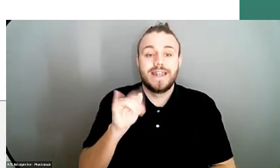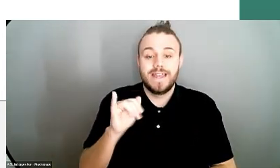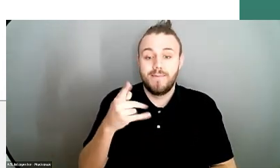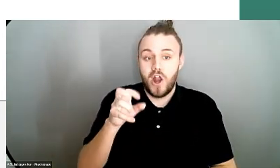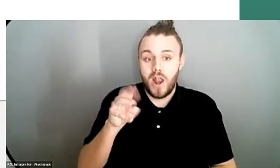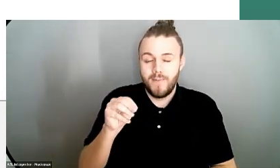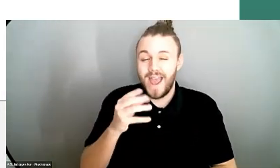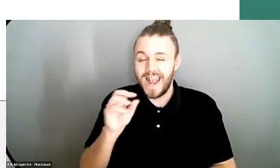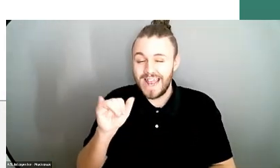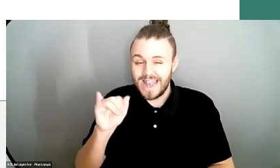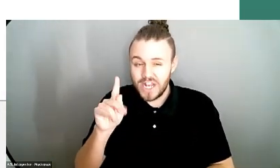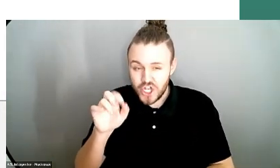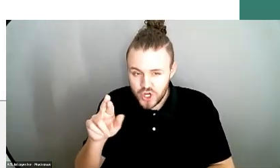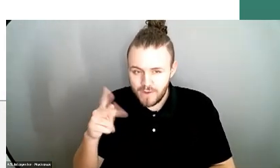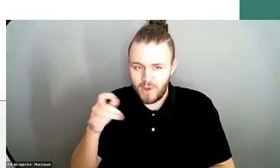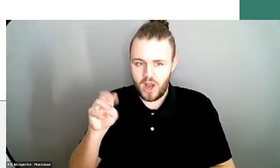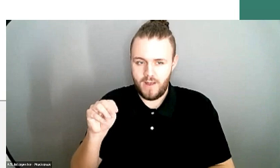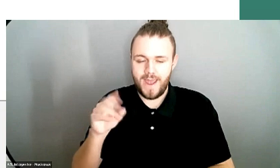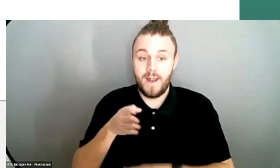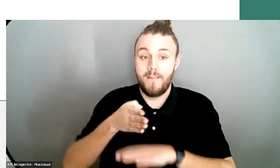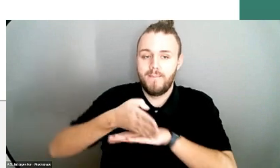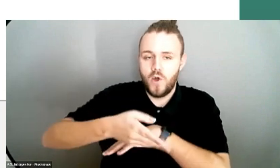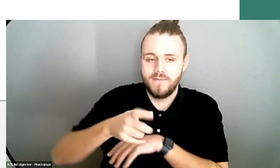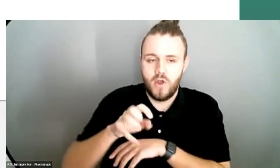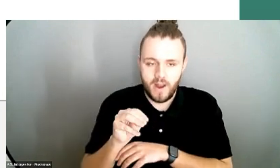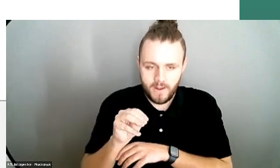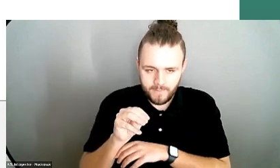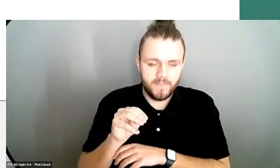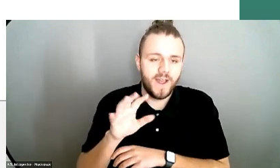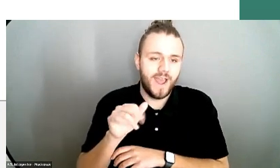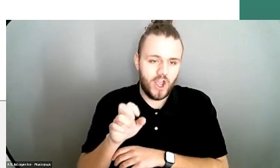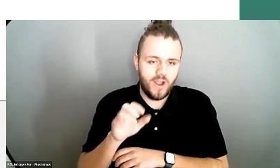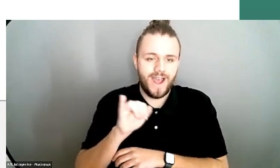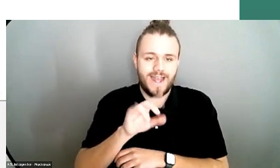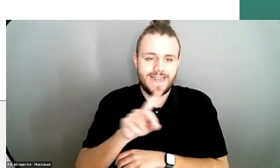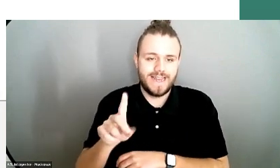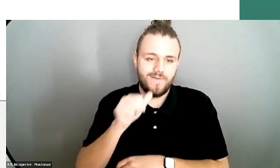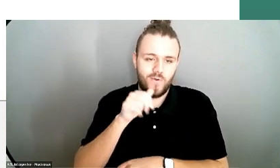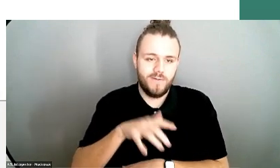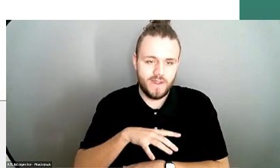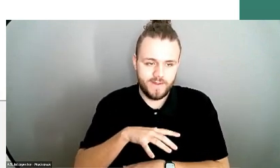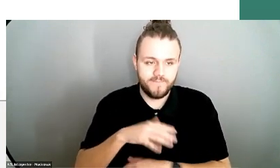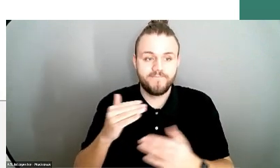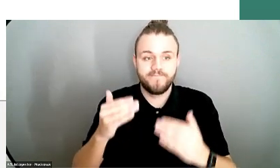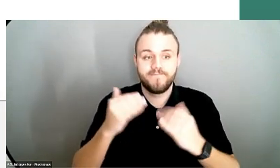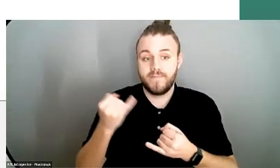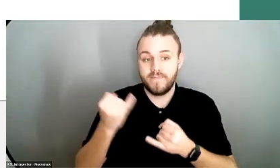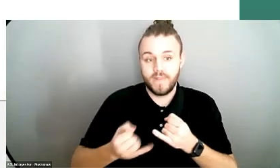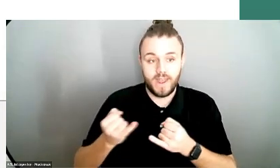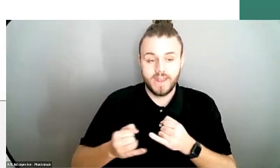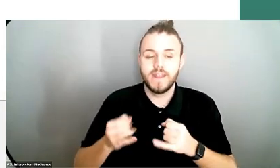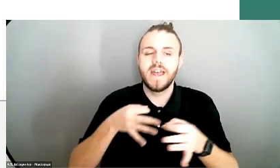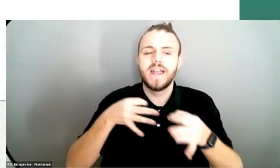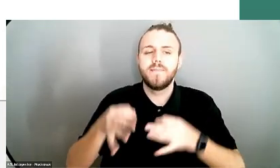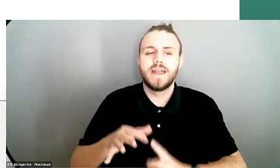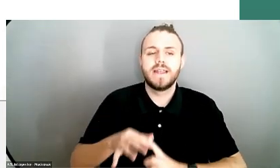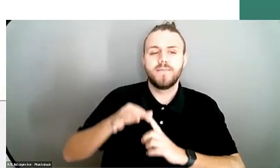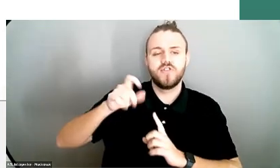along with postpartum care in women with IDD. And lastly, explain the special needs of women with IDD,